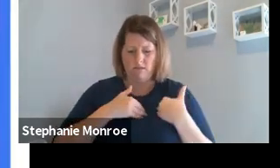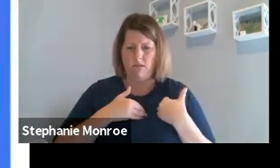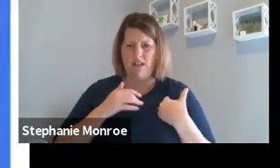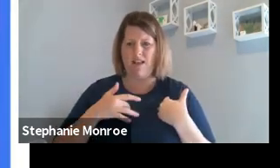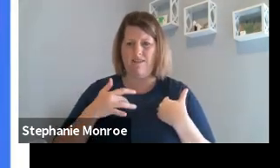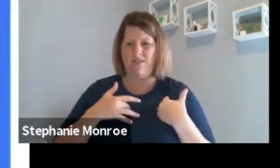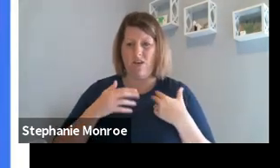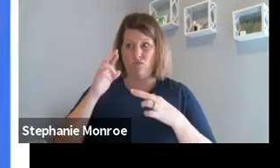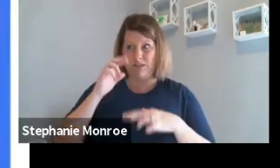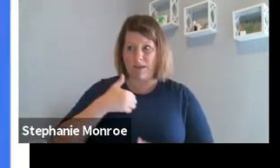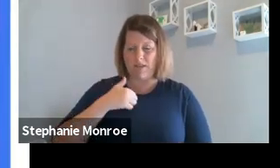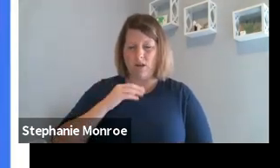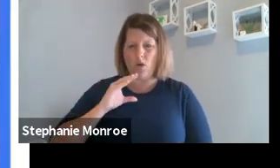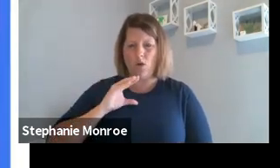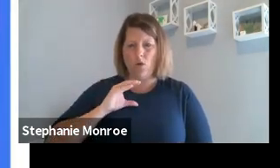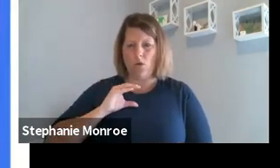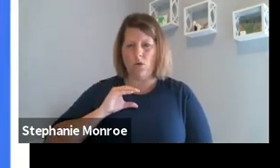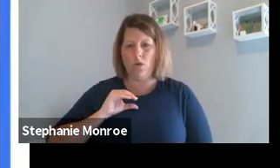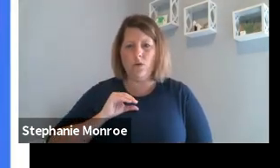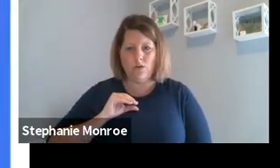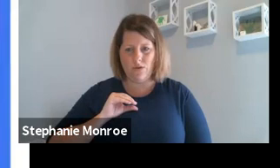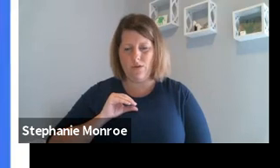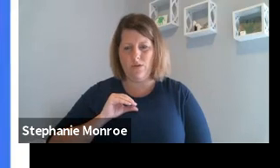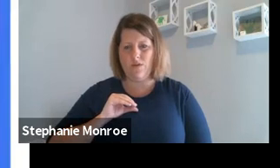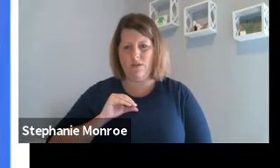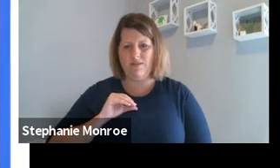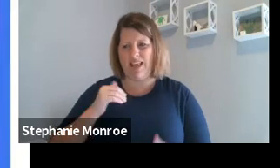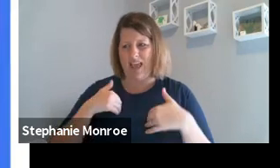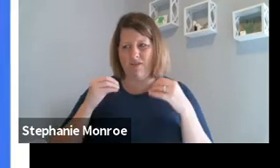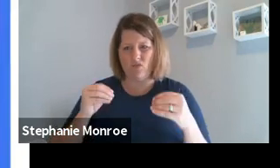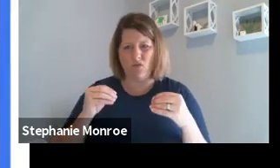and becomes completely powerless, so that then the abuser